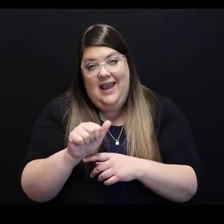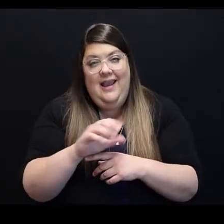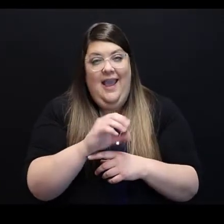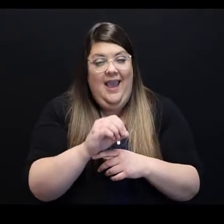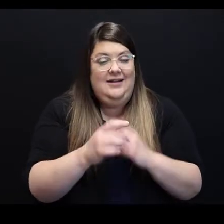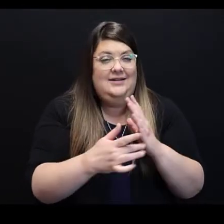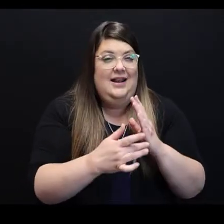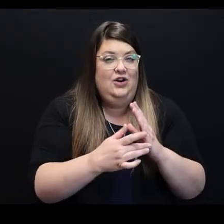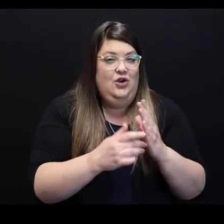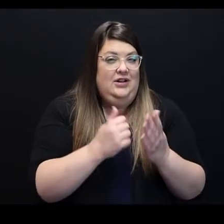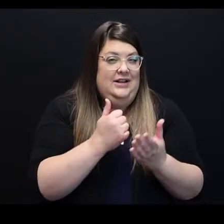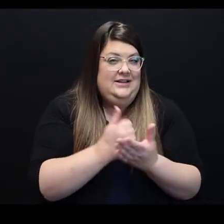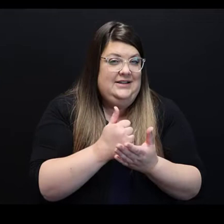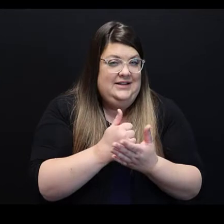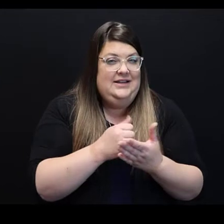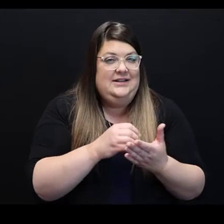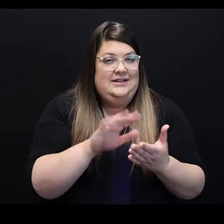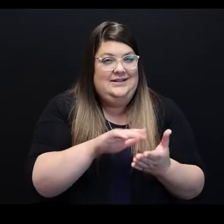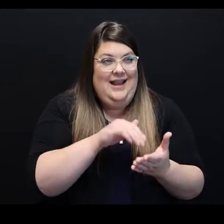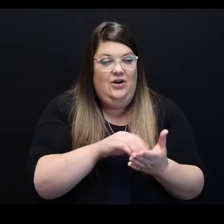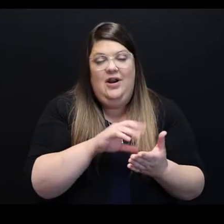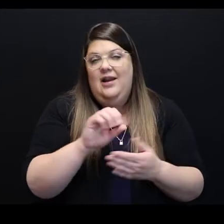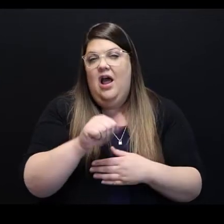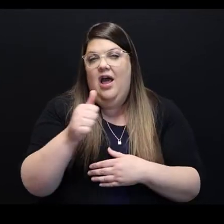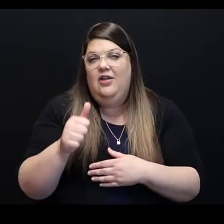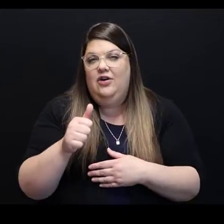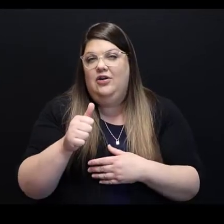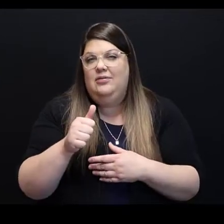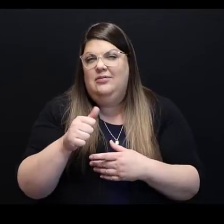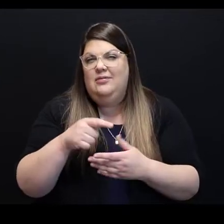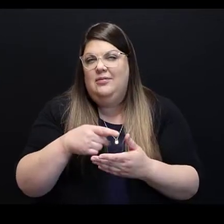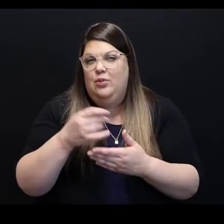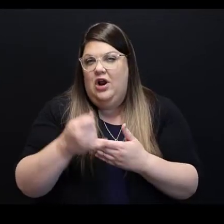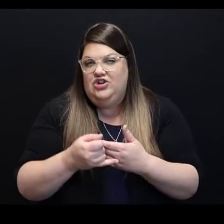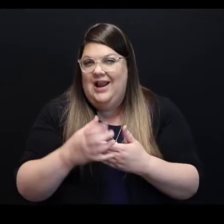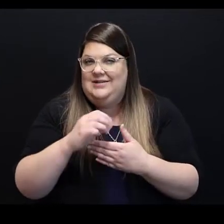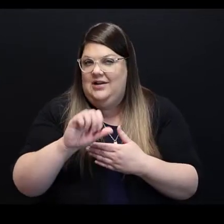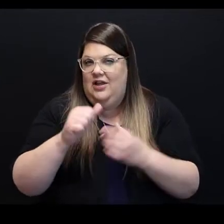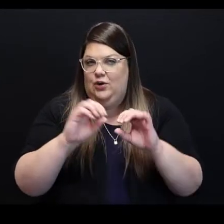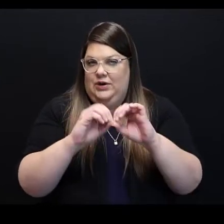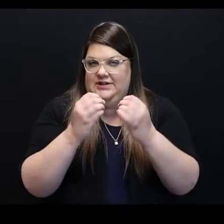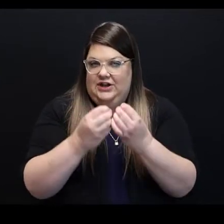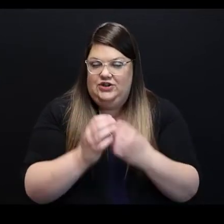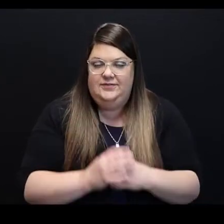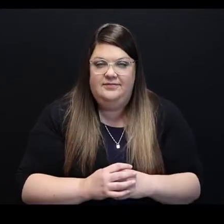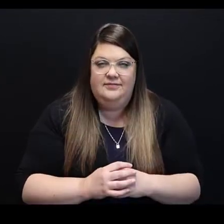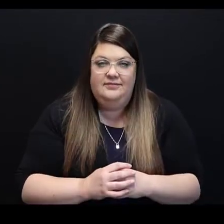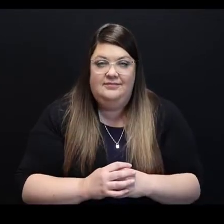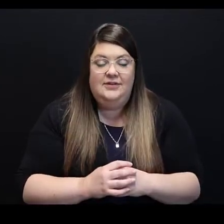and other RSA funded projects as well as other organizations. Trainings and events are grouped by